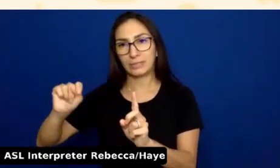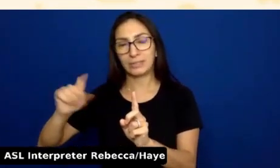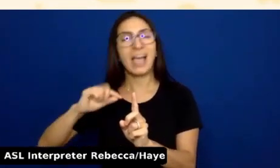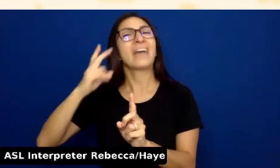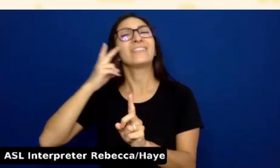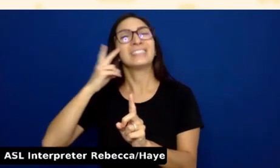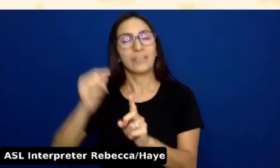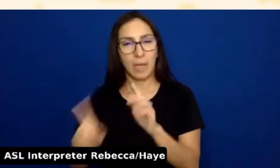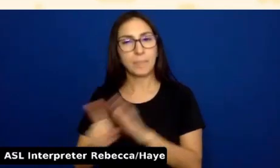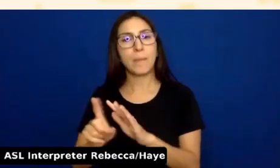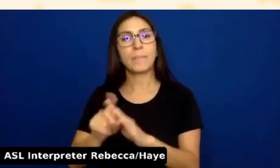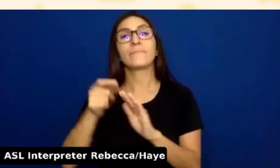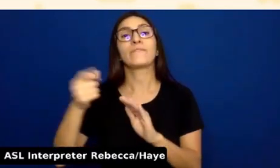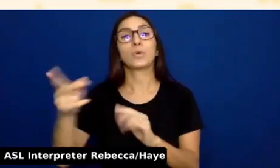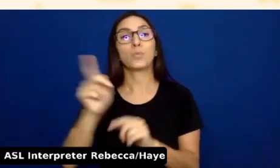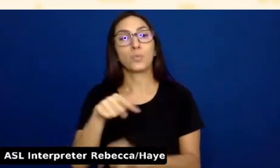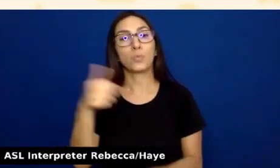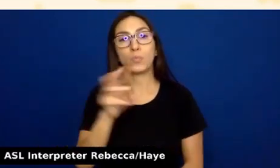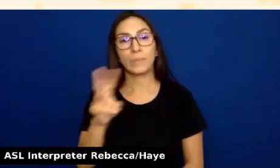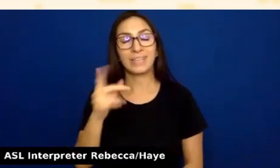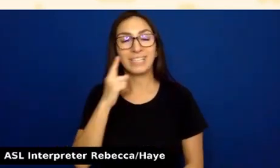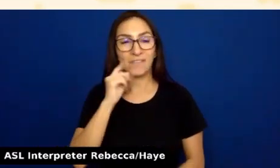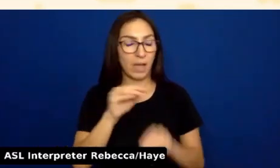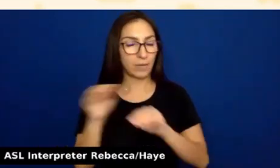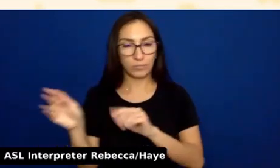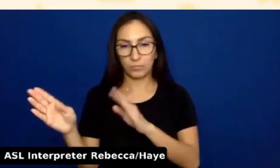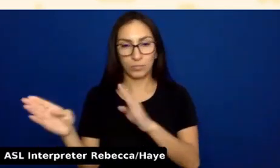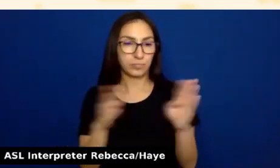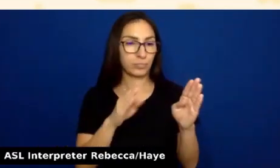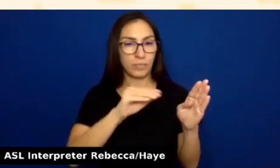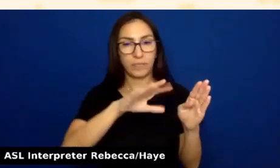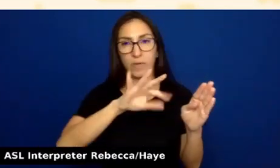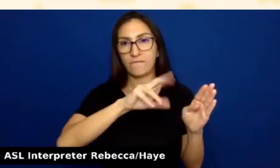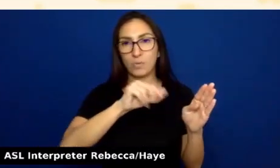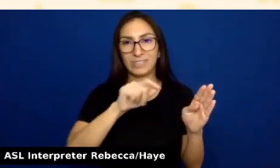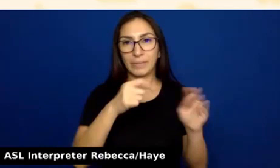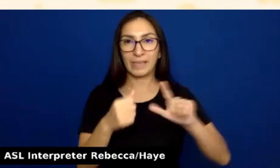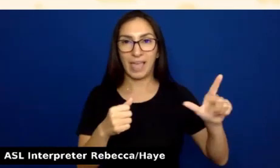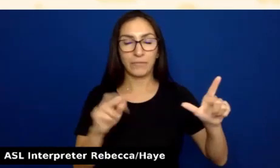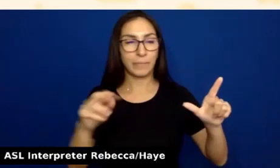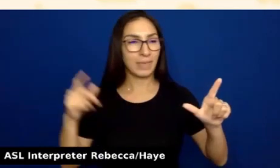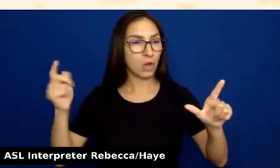when I focus on something on the left, something over on the right changes.